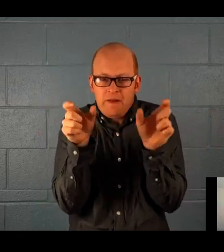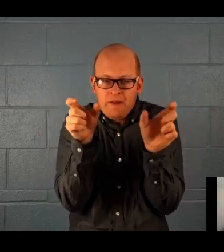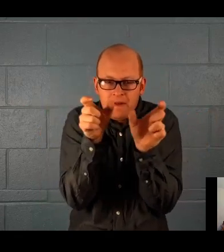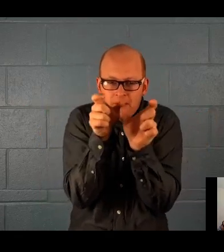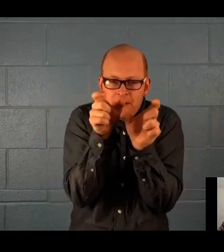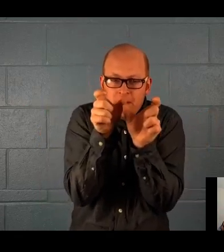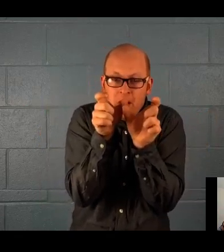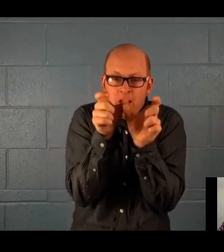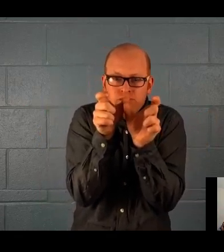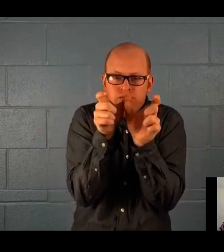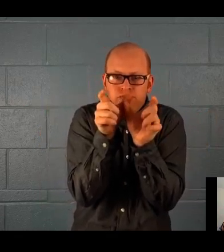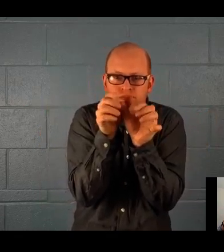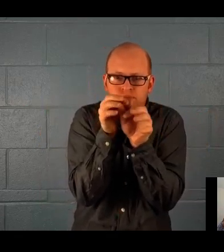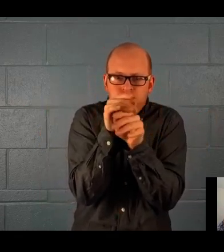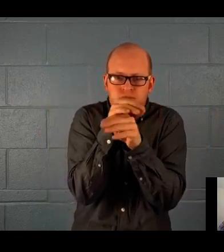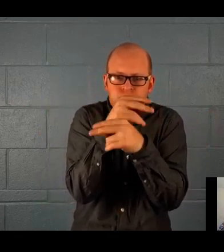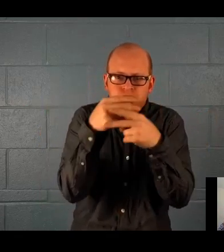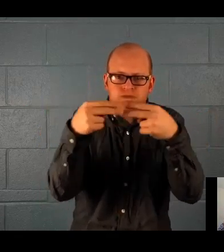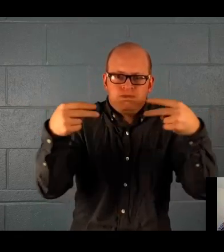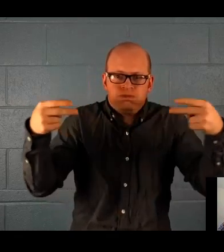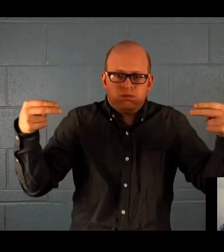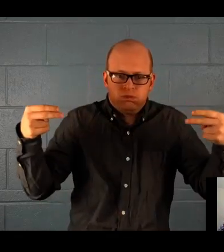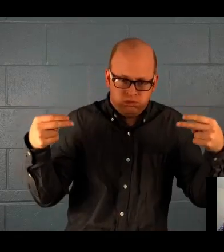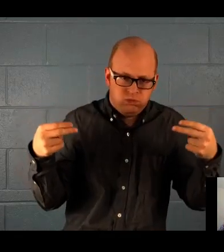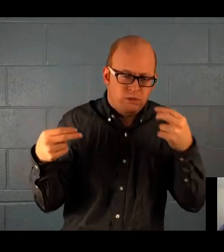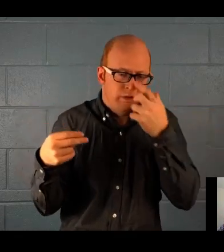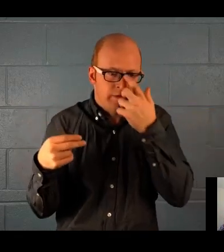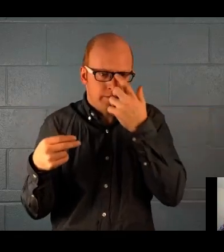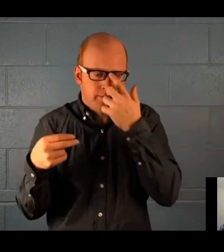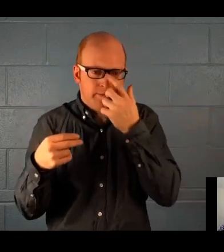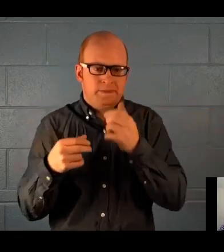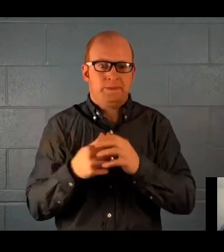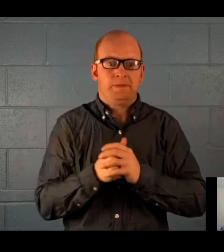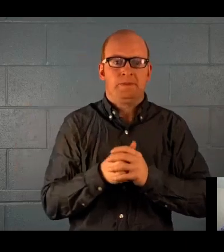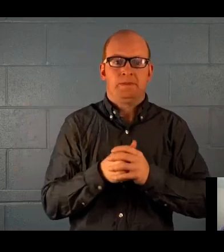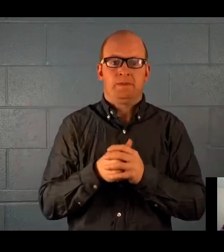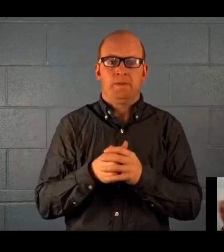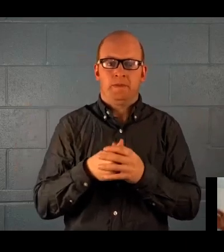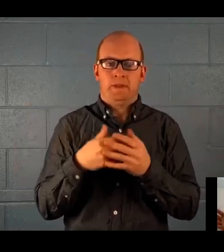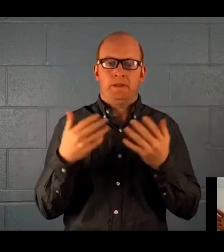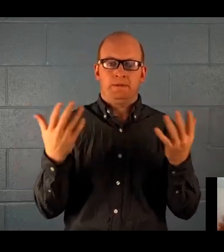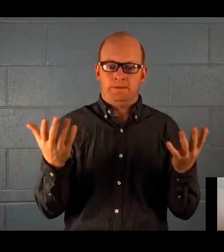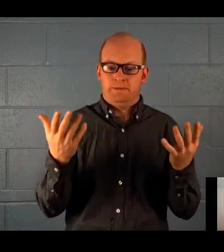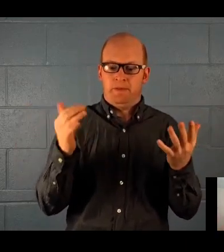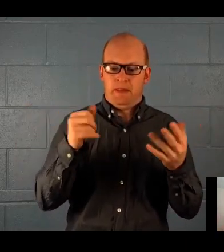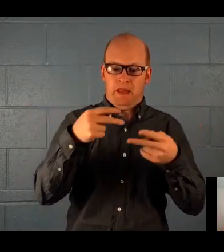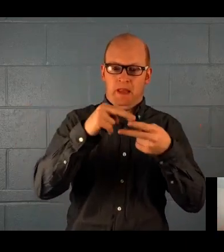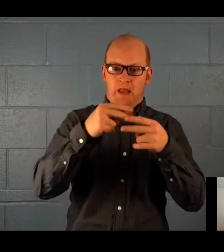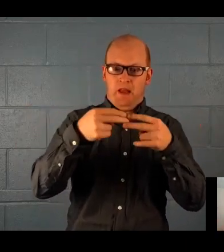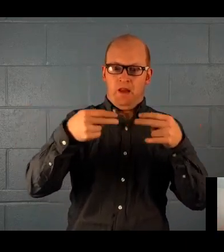those two pieces of DNA can find each other via that region of overlap, recombine to form the full length gene and then